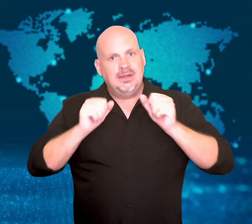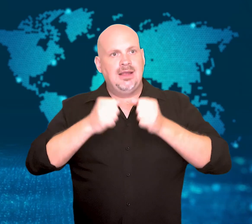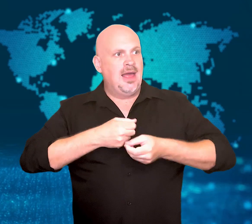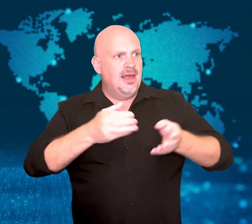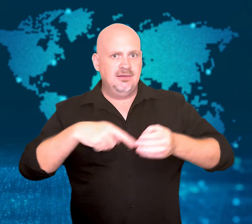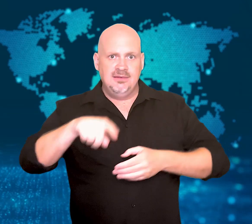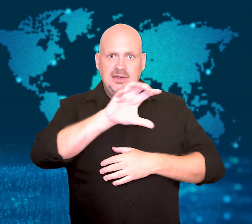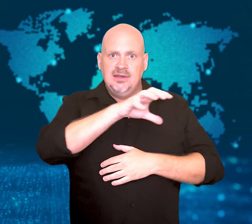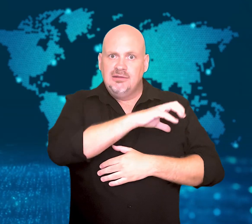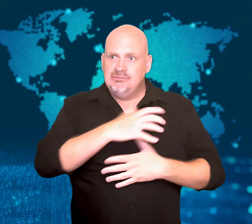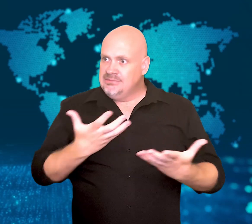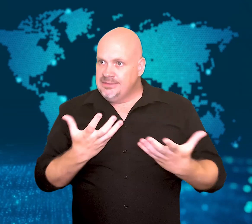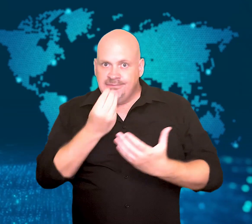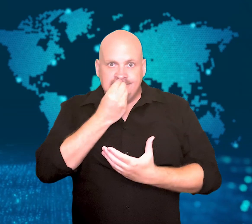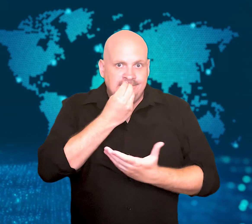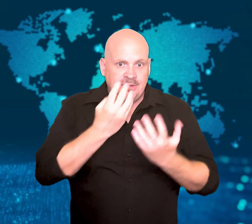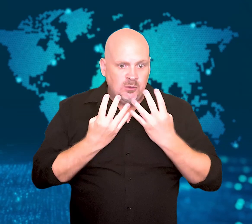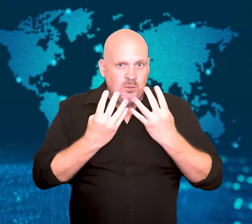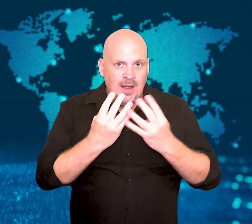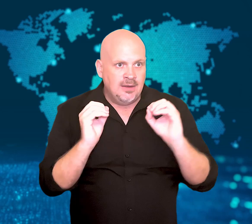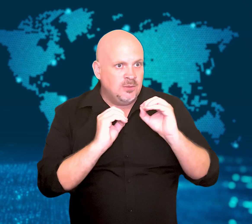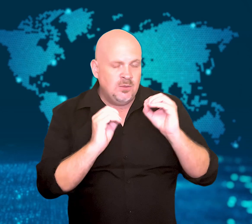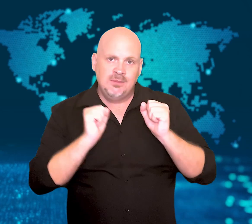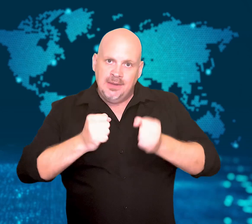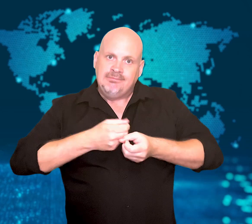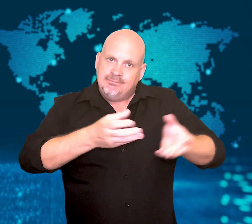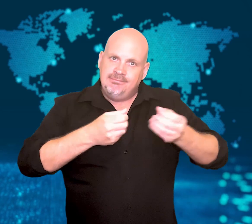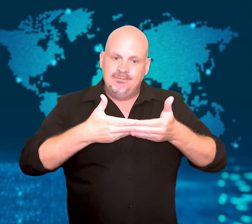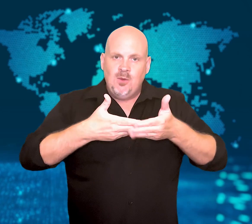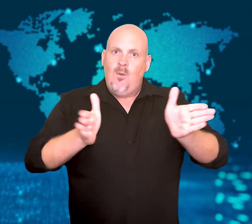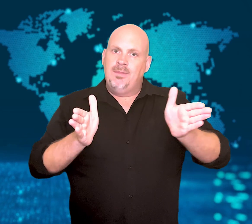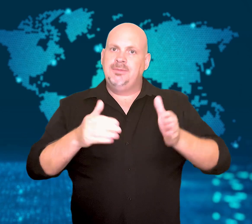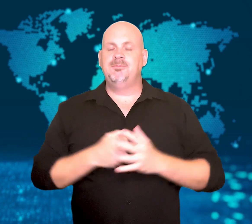are halting Ukraine's grain exports from reaching countries in need.